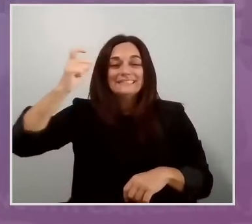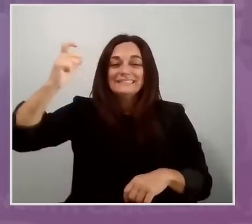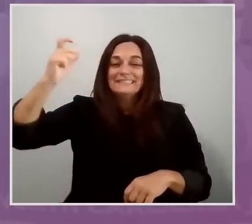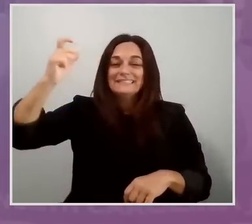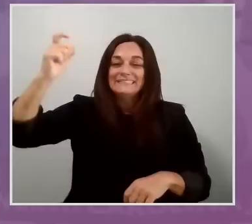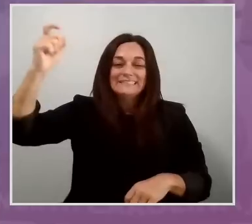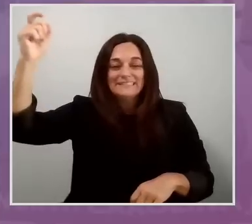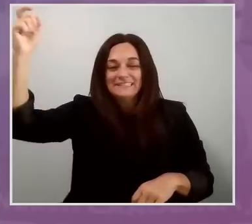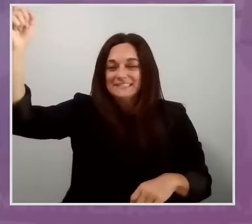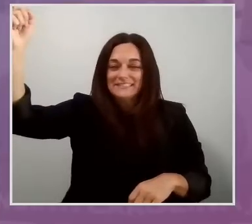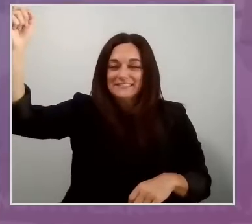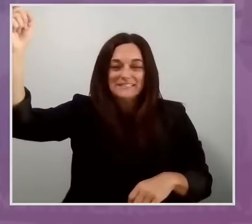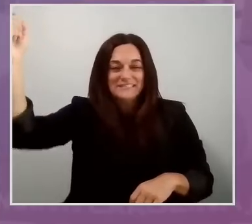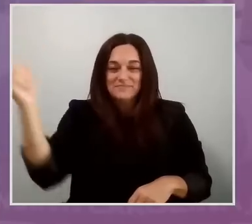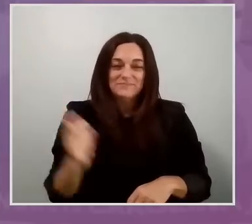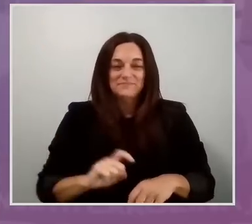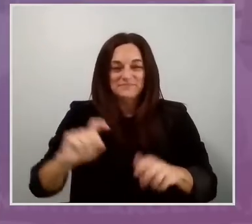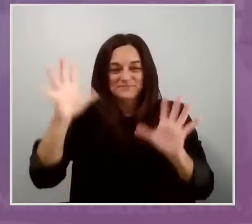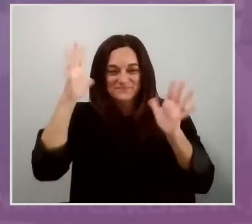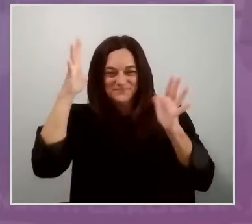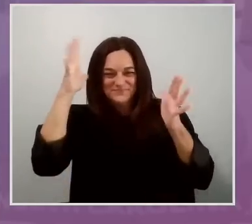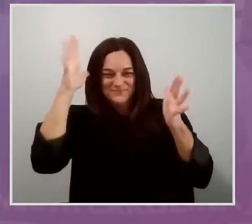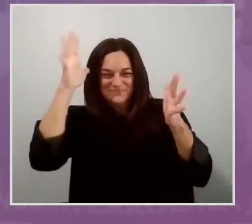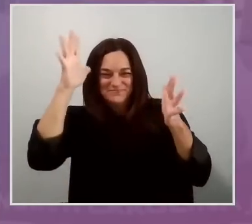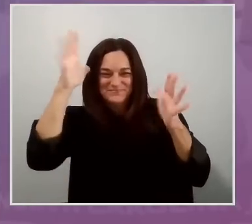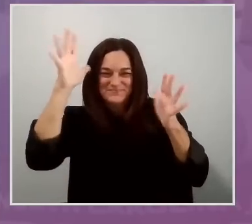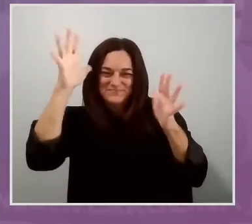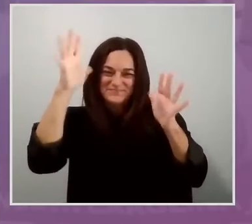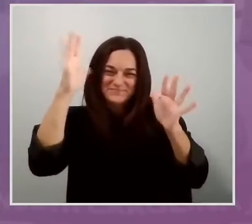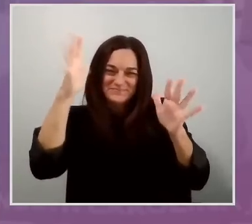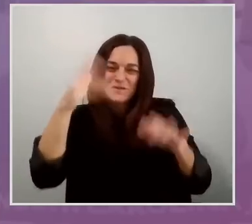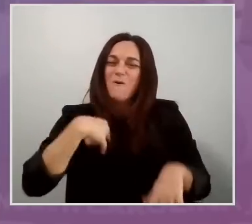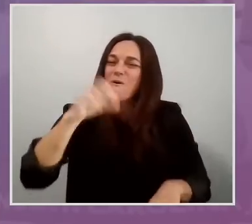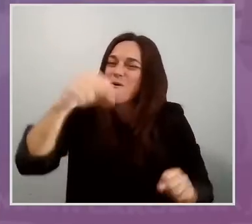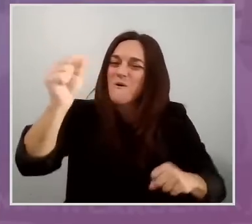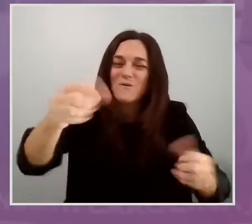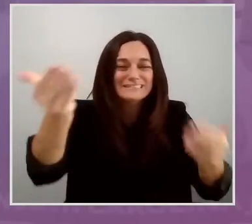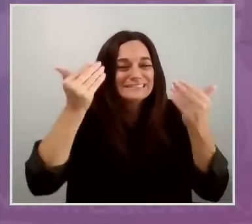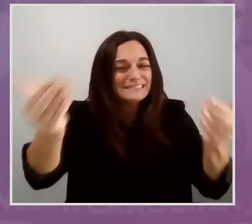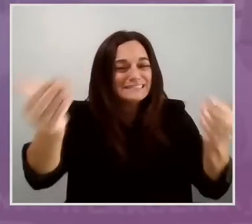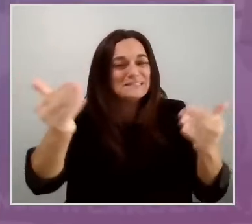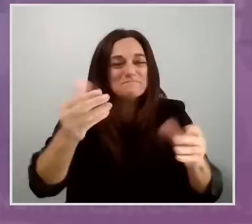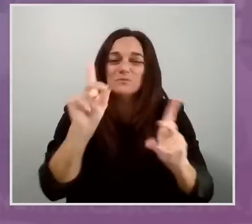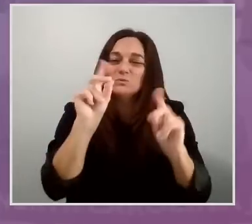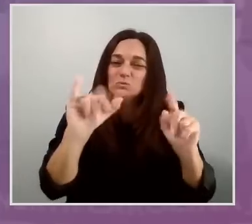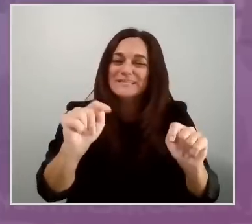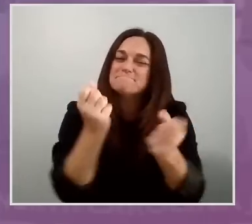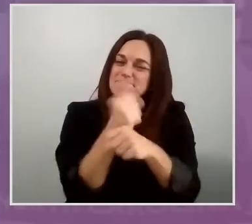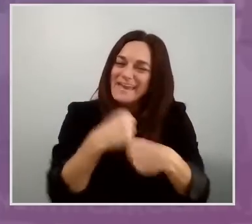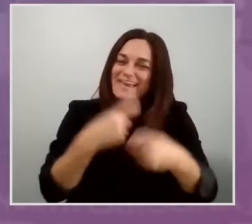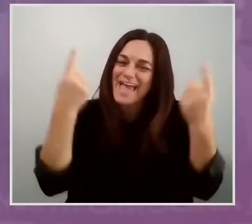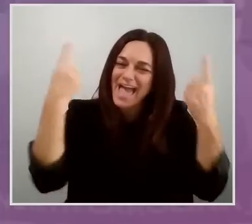NO, WE WILL MAKE TRUE OUR